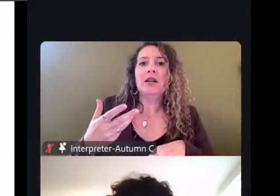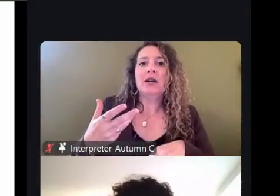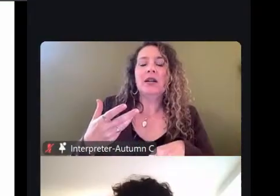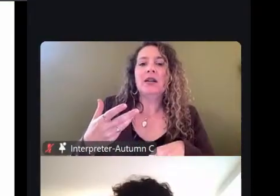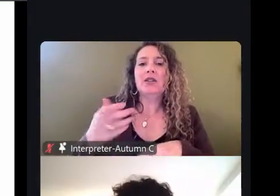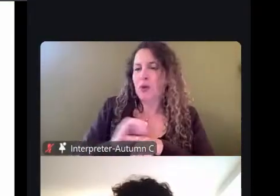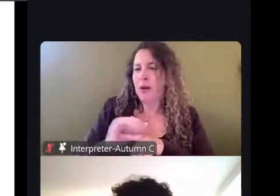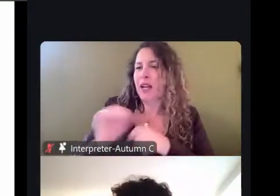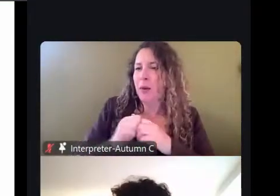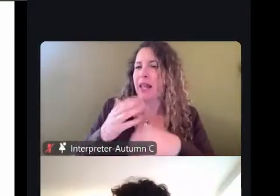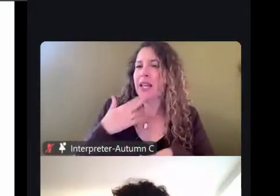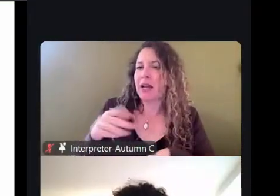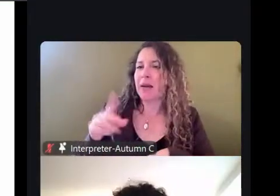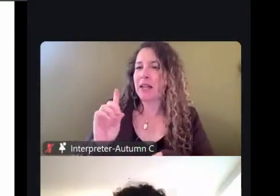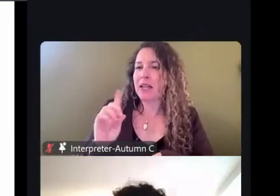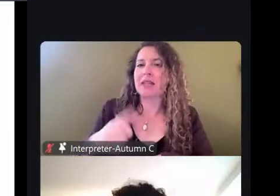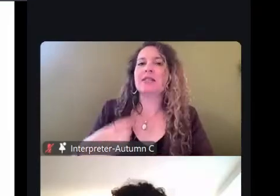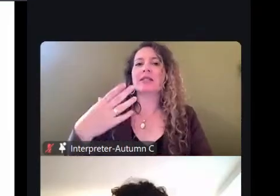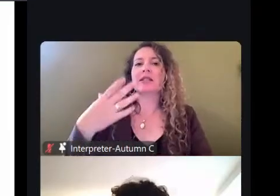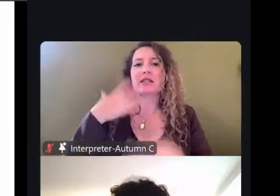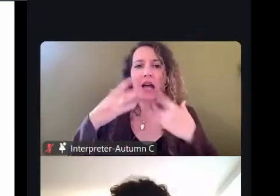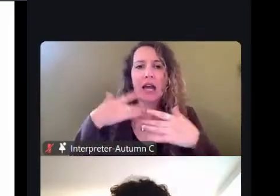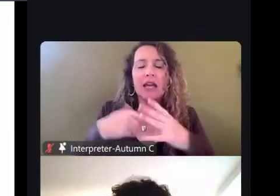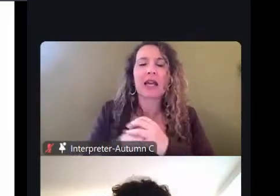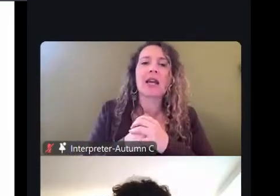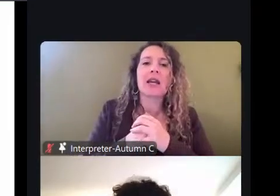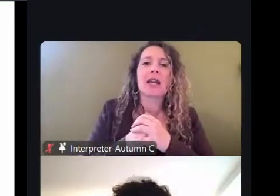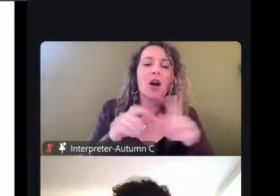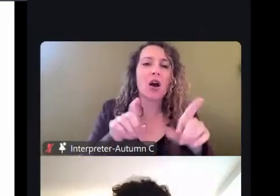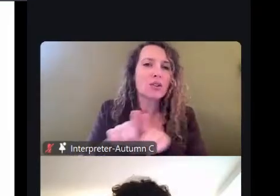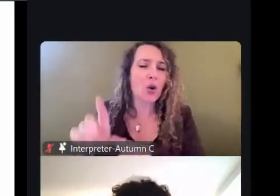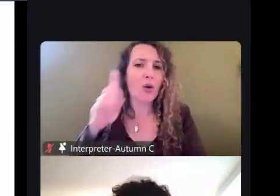but more so also for folks who are LGBTQ plus.